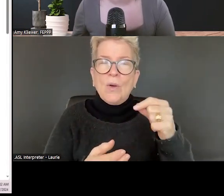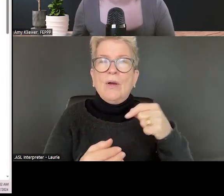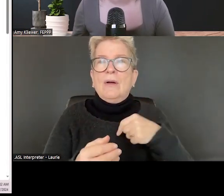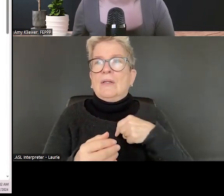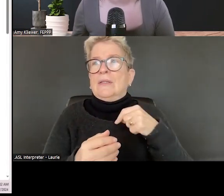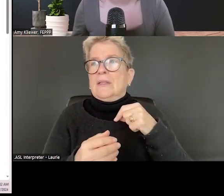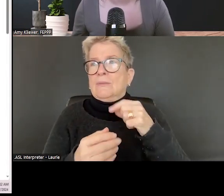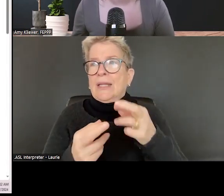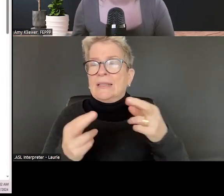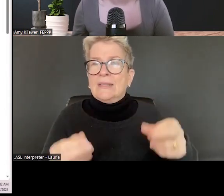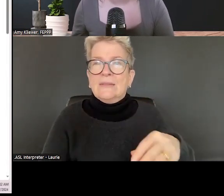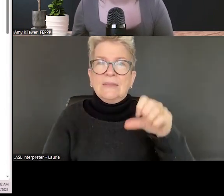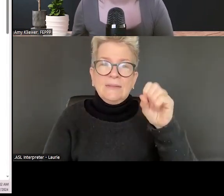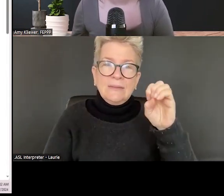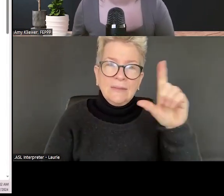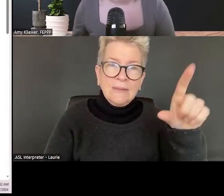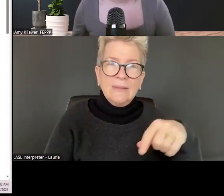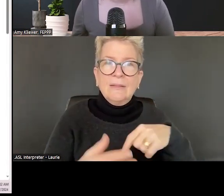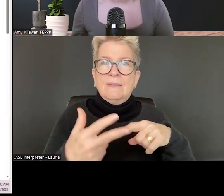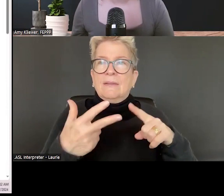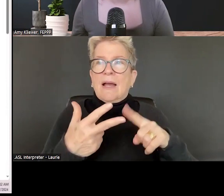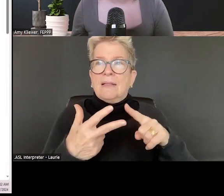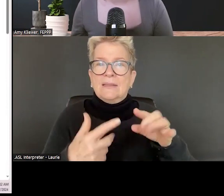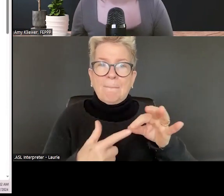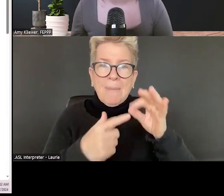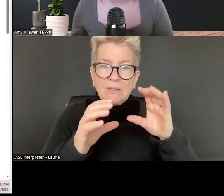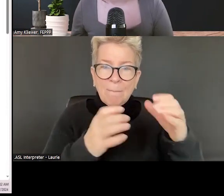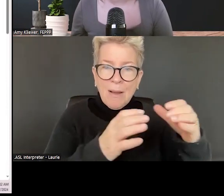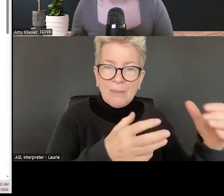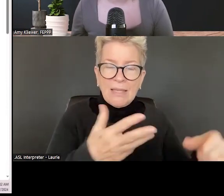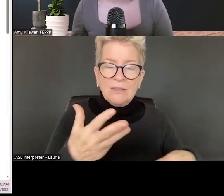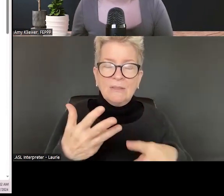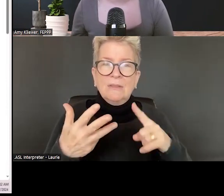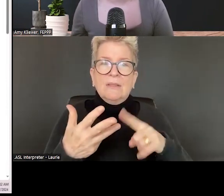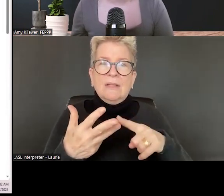there's a section for special populations for Spanish-speaking newcomers as well. We